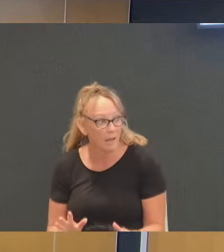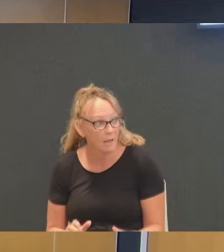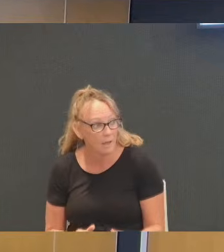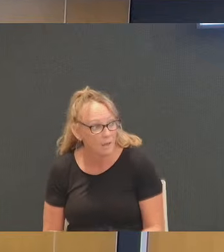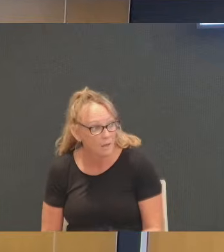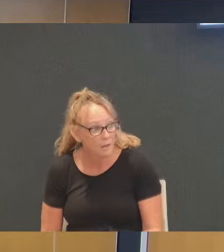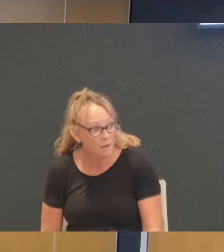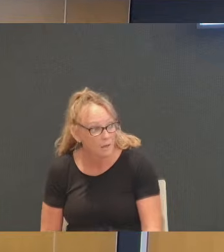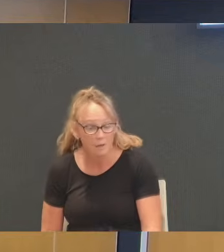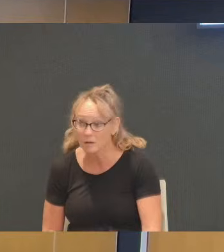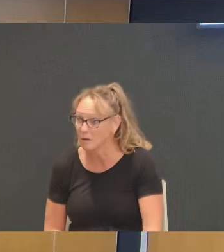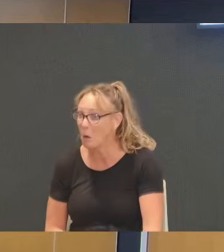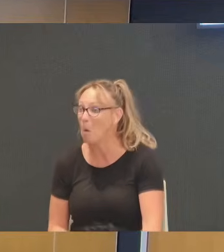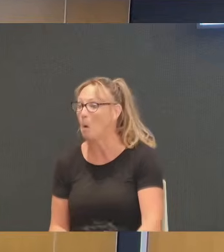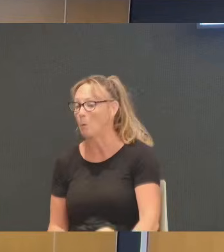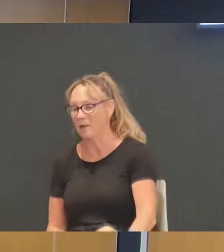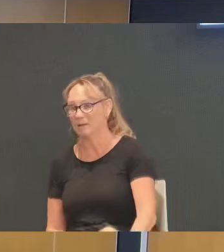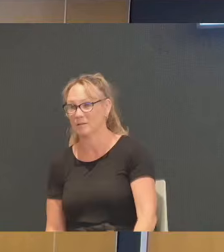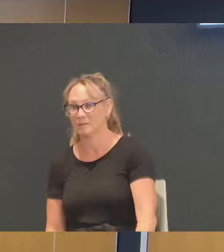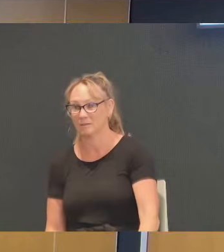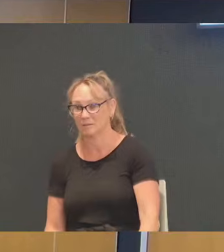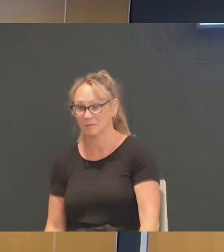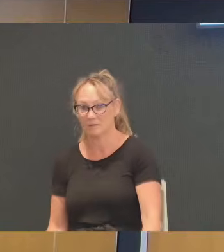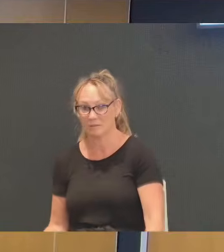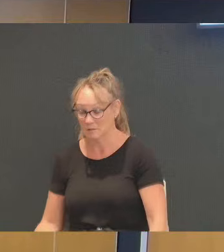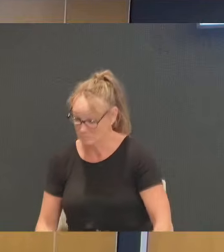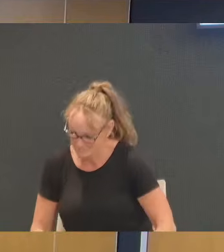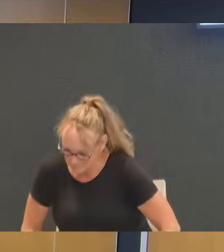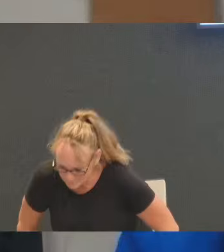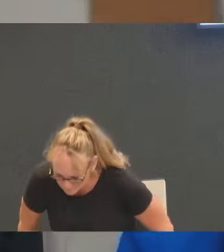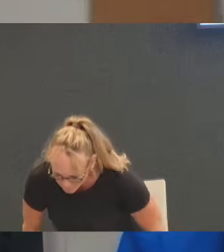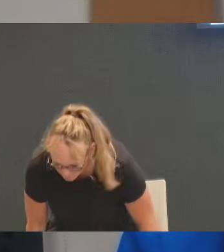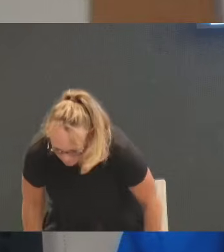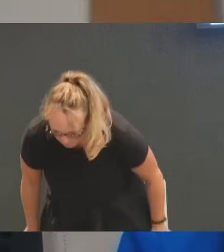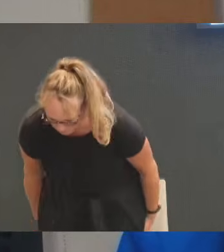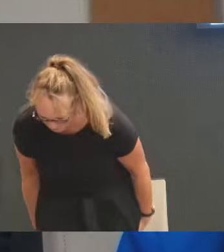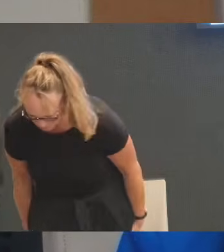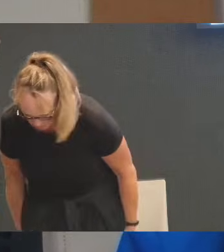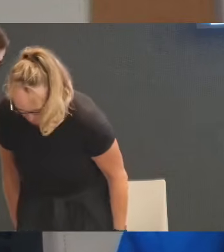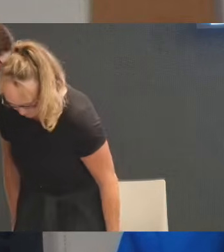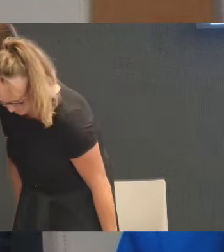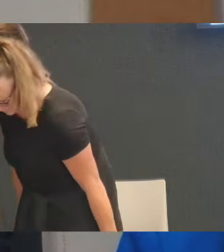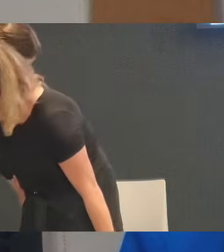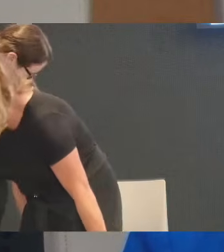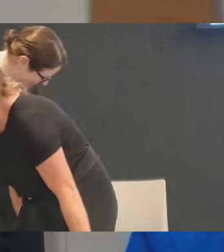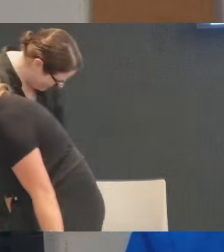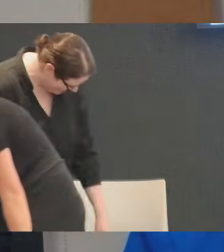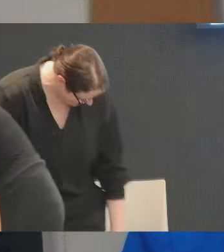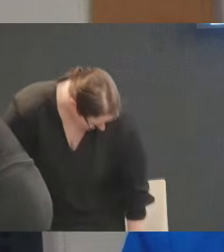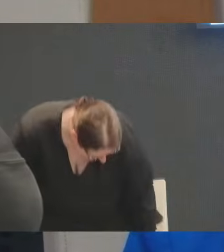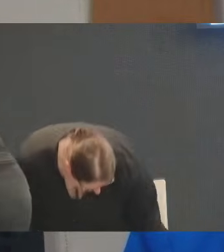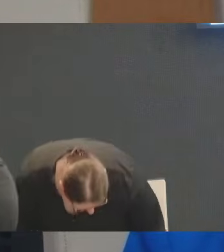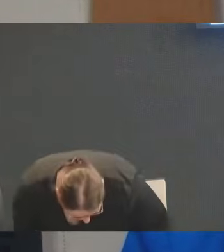give your questions because I don't have much. Okay. Just real quick. I think it's important.